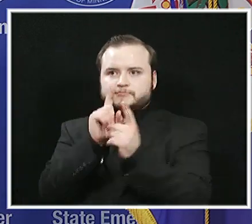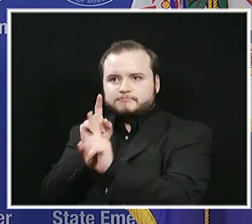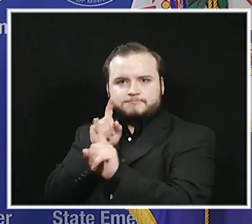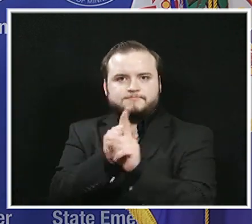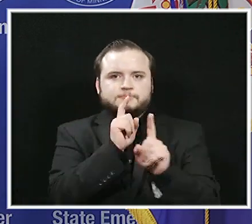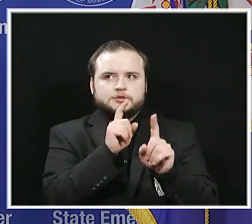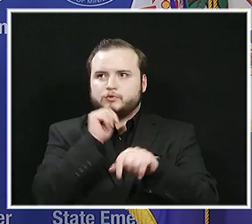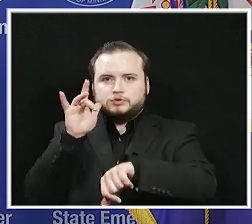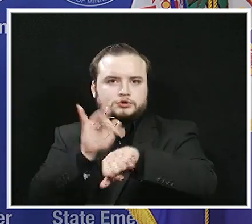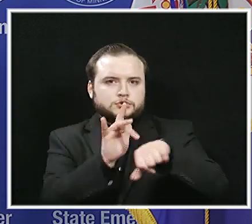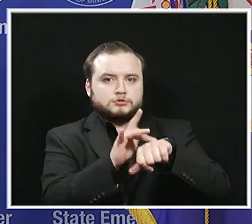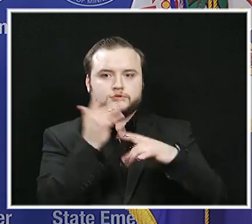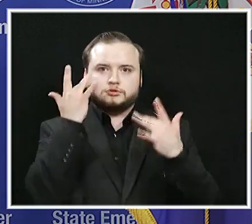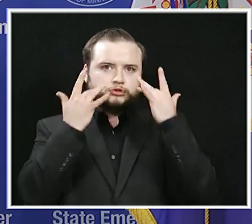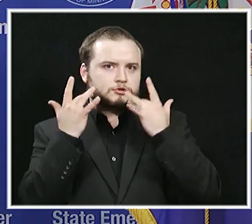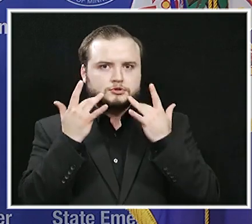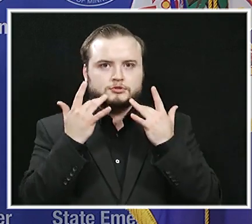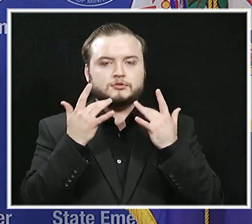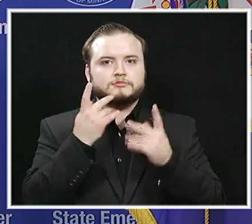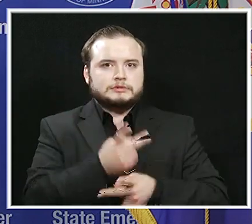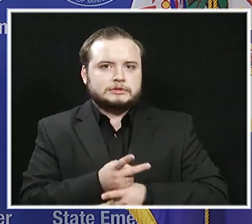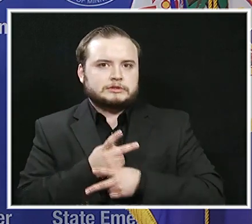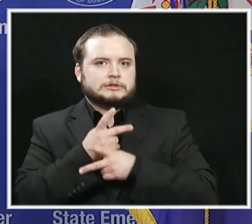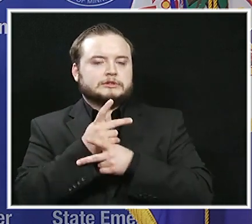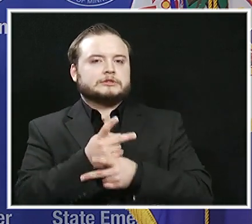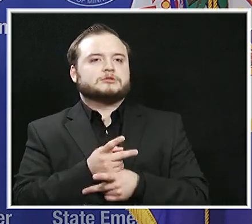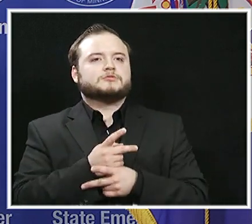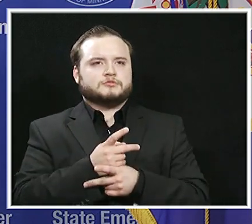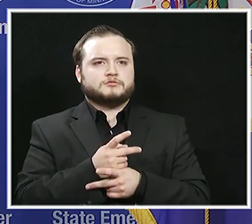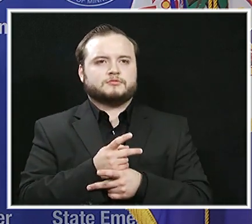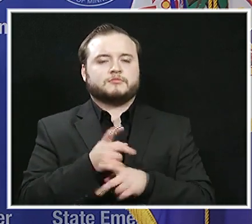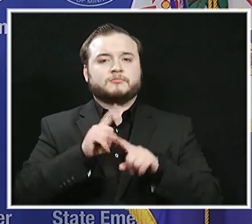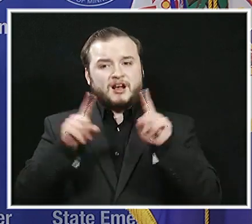together, and that will probably continue for some time. But I